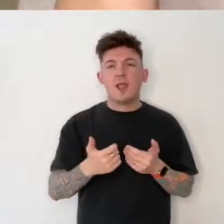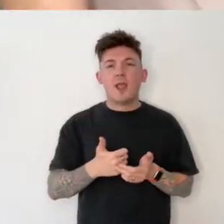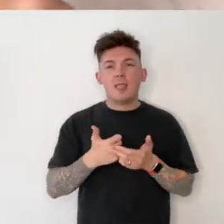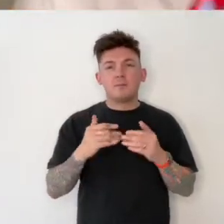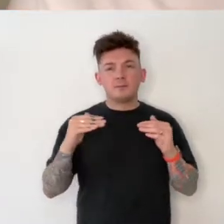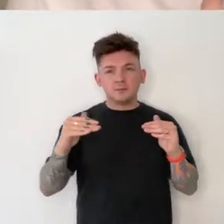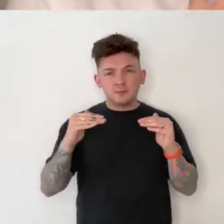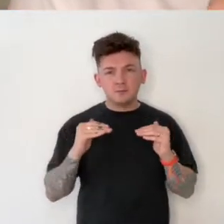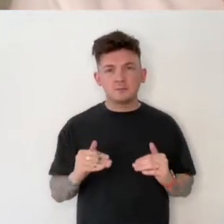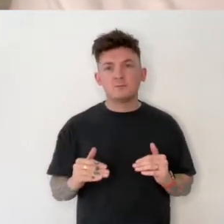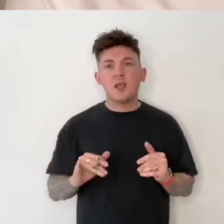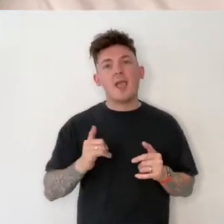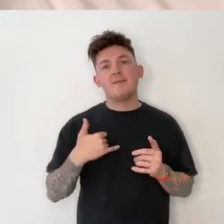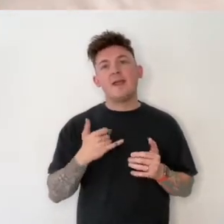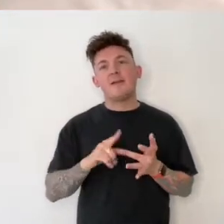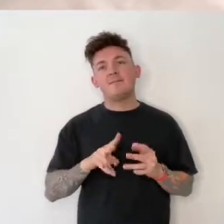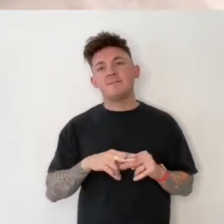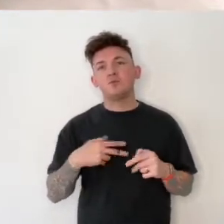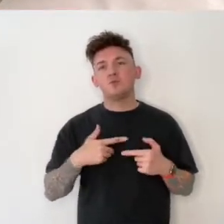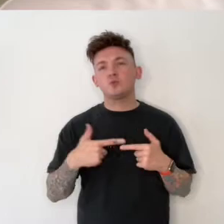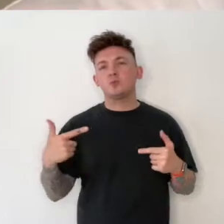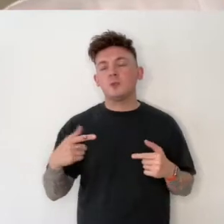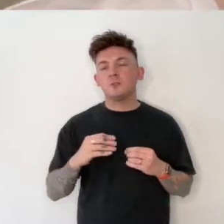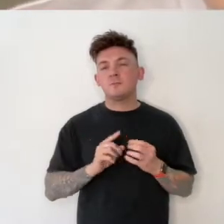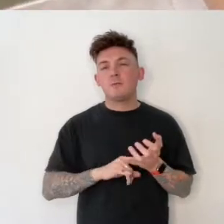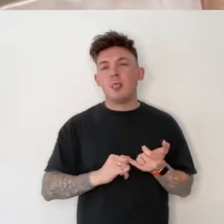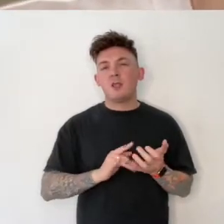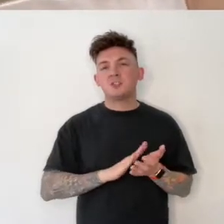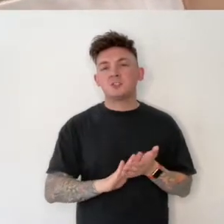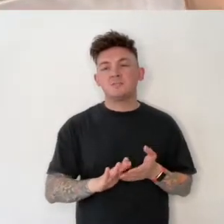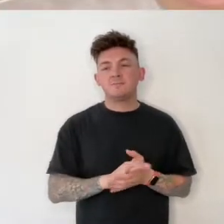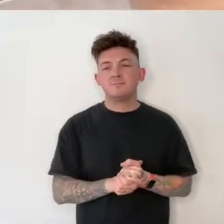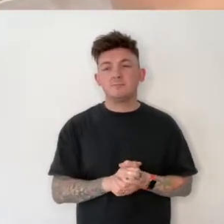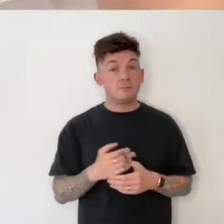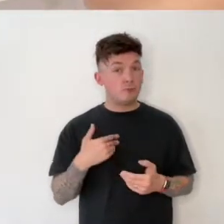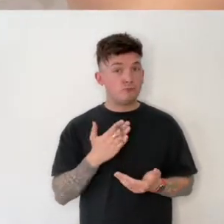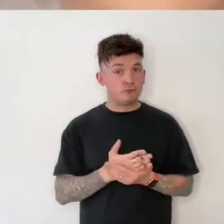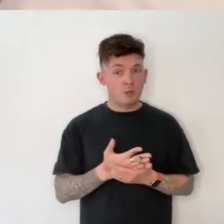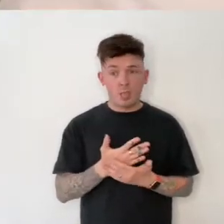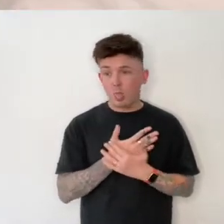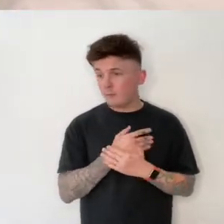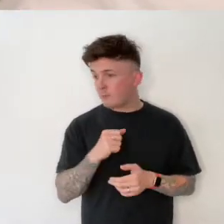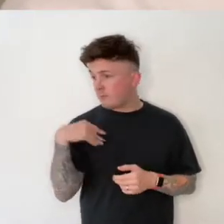off and it's all good. i am really loving this makeup by the way. this is my everyday